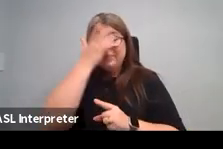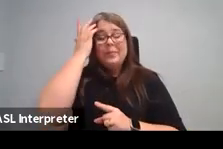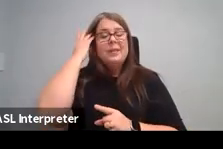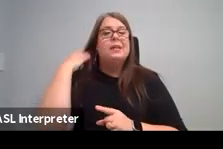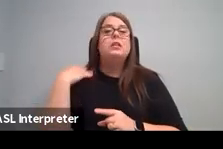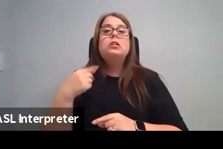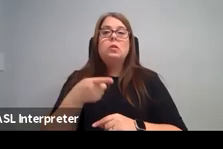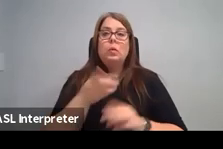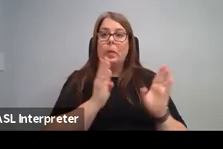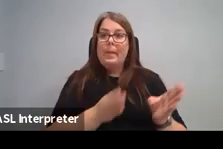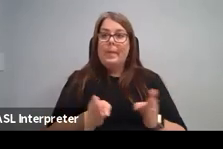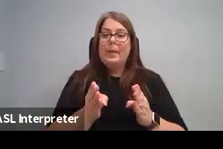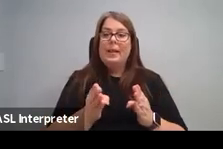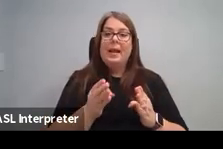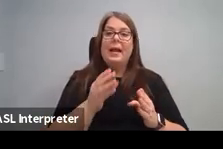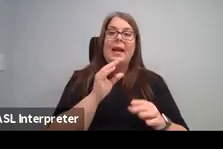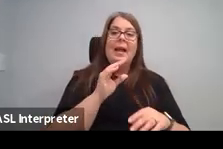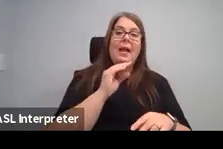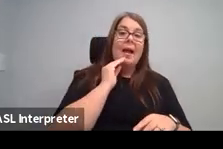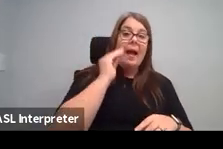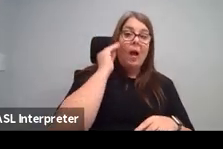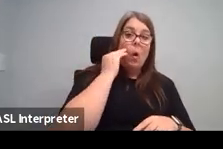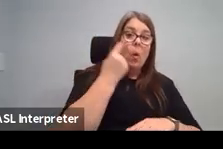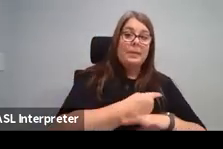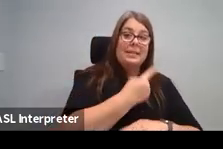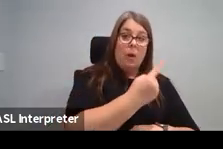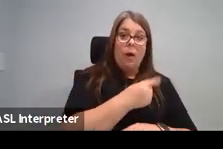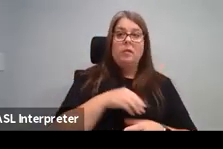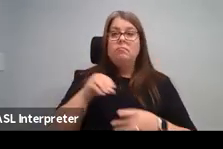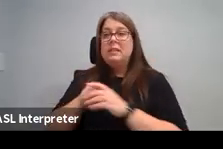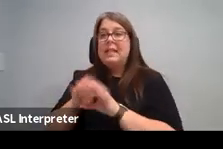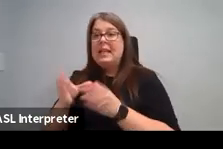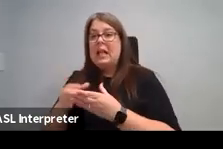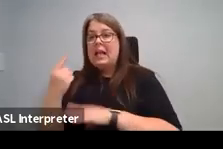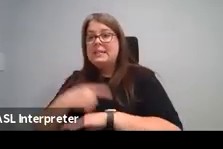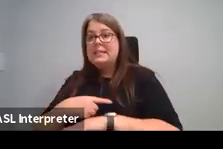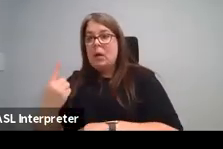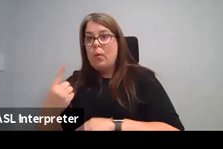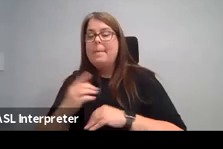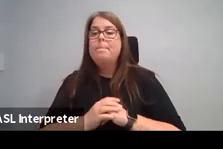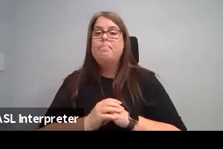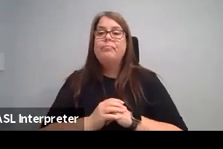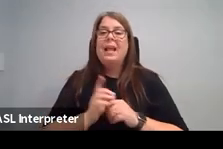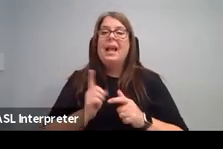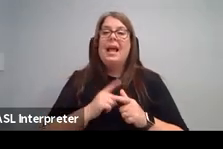Jewyl Alderson Clarke, SDCOE: At home, day one and in class day one and your kids are going to finish those on Monday, Tuesday, and then you're going to plan.